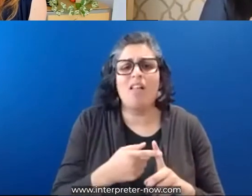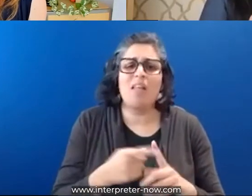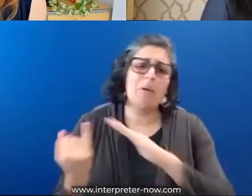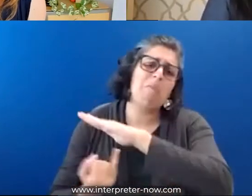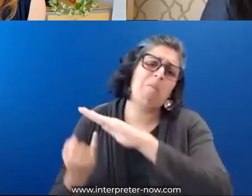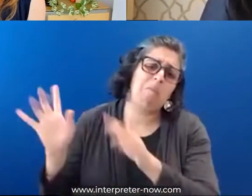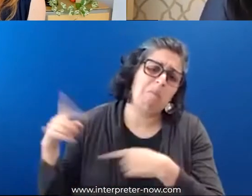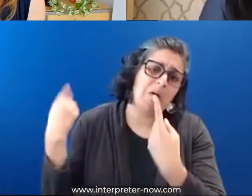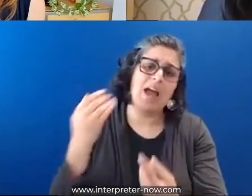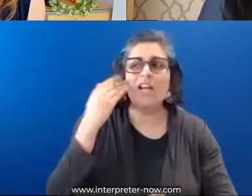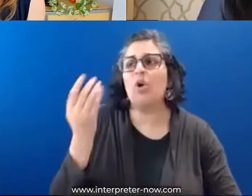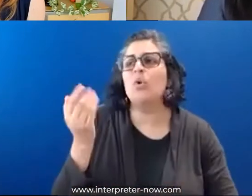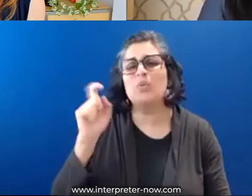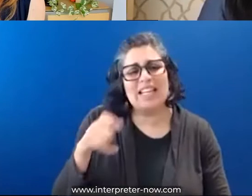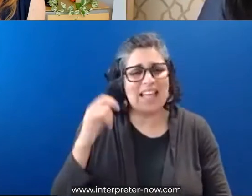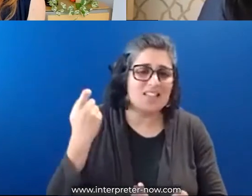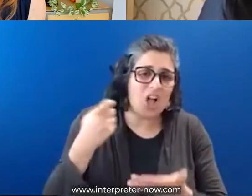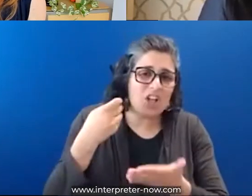"I know you need that scholarship or you might not go to college."